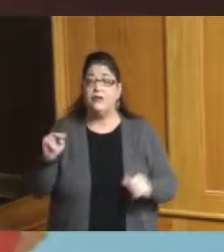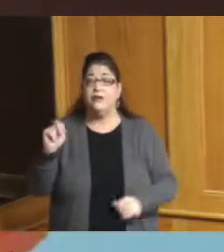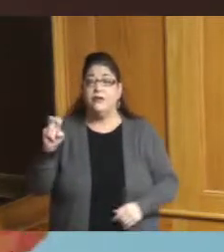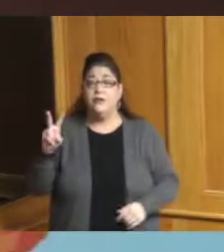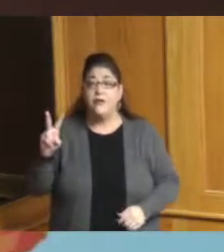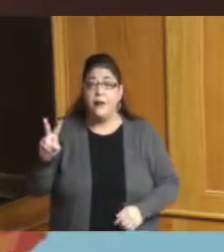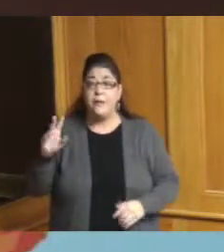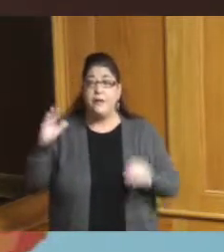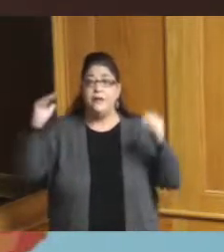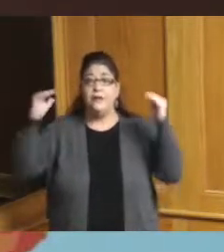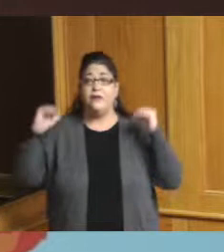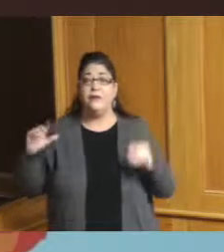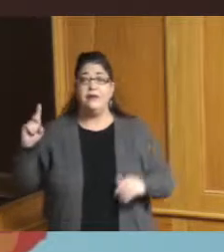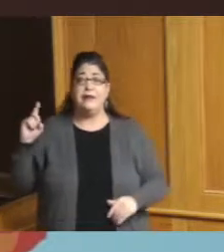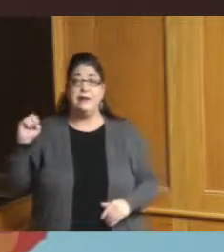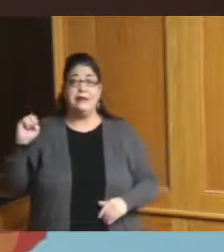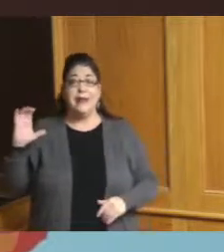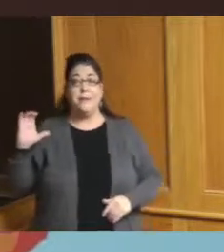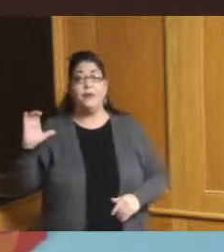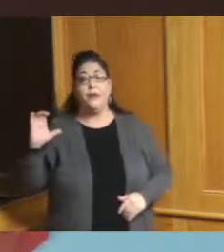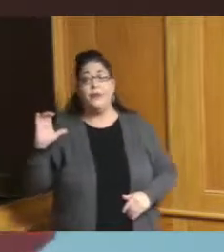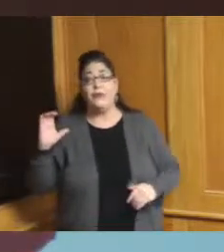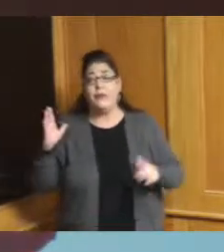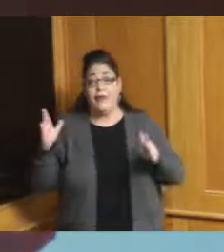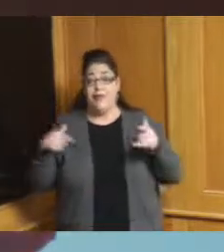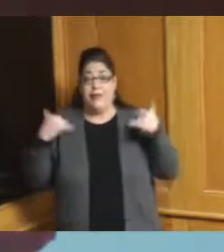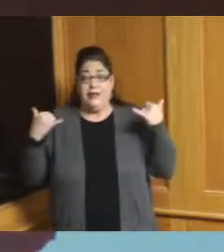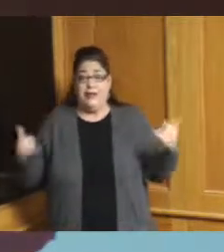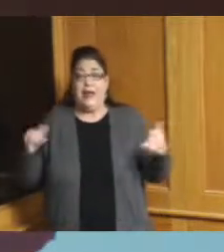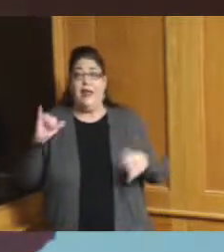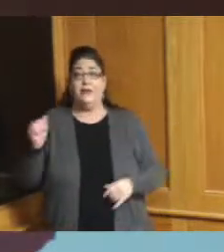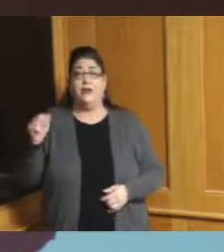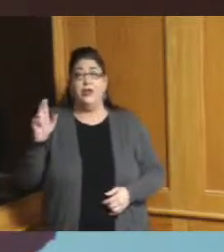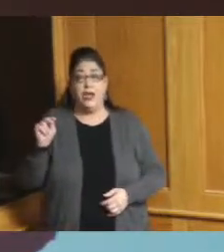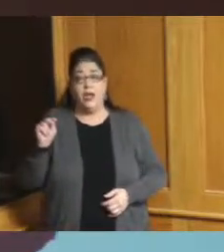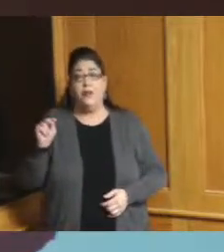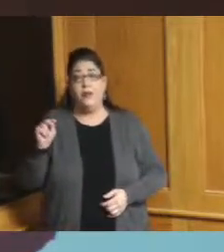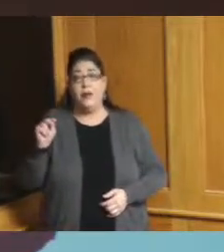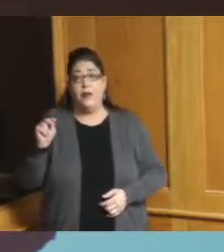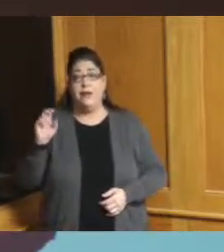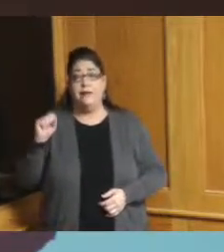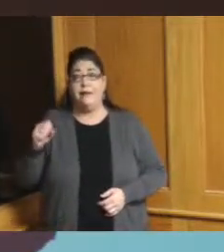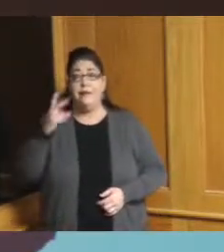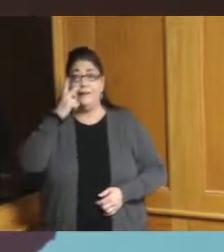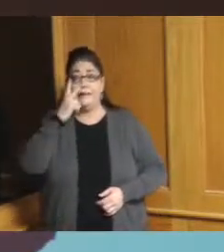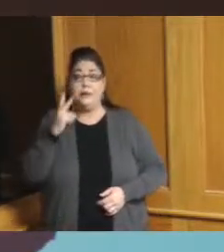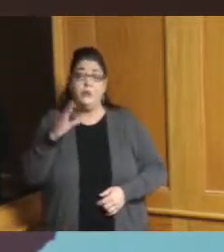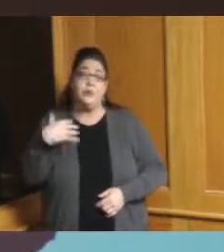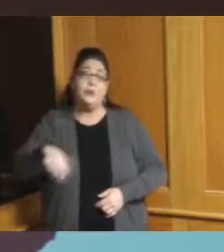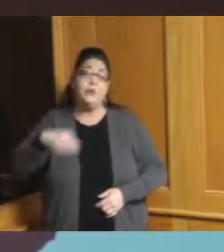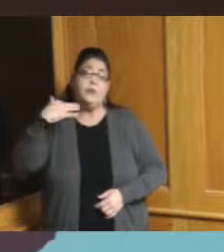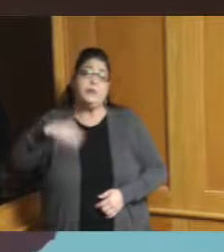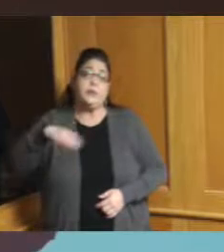December and here here we are today in January and you can just see the significance of cases in our